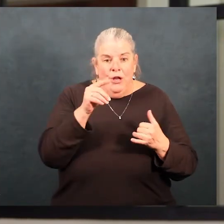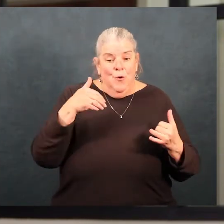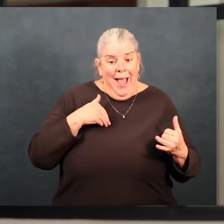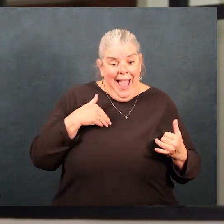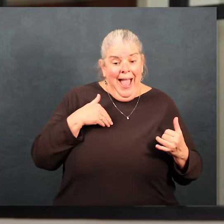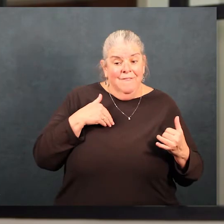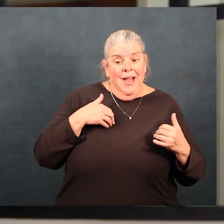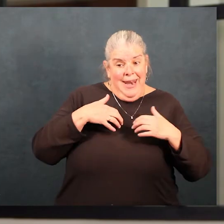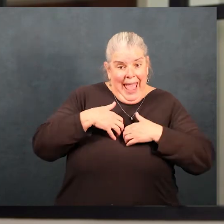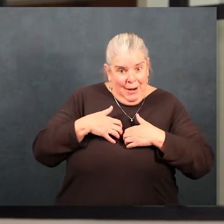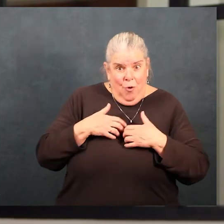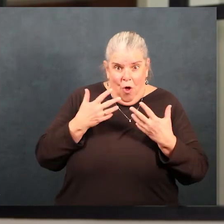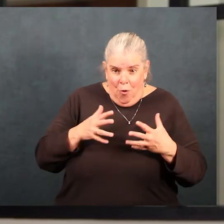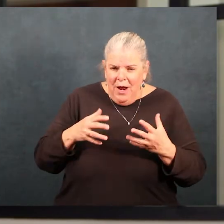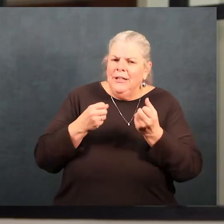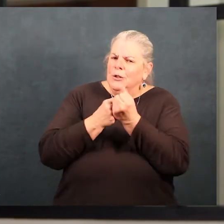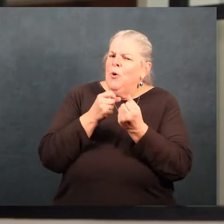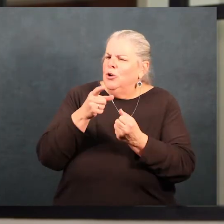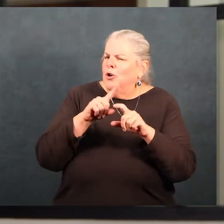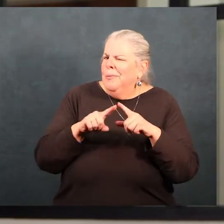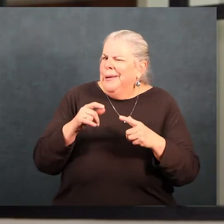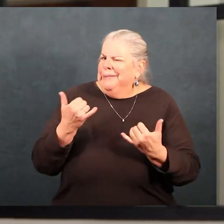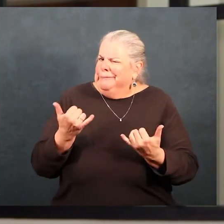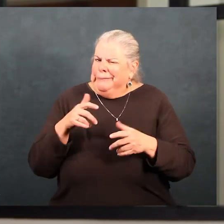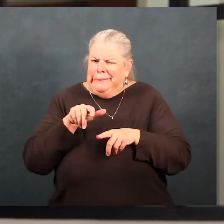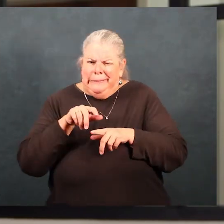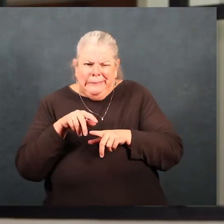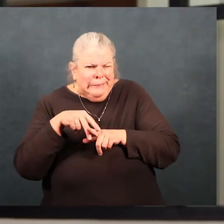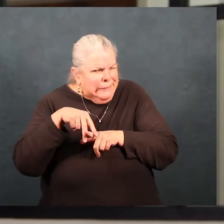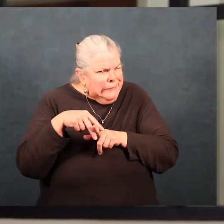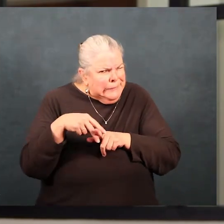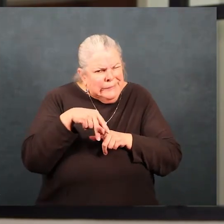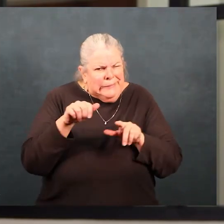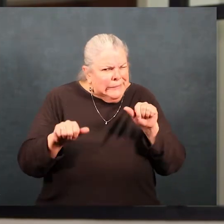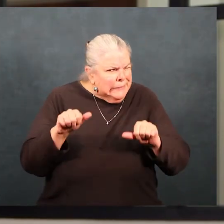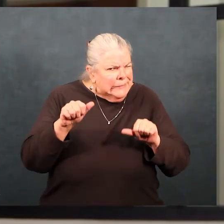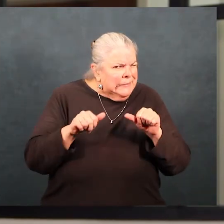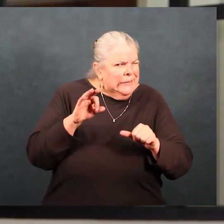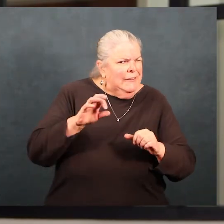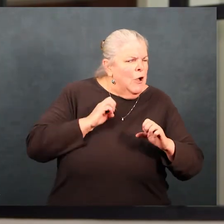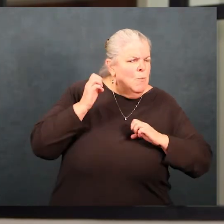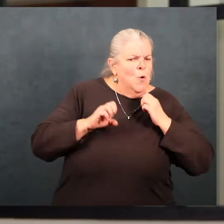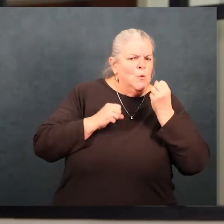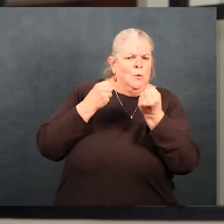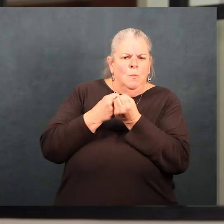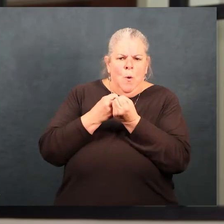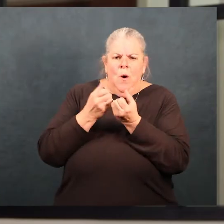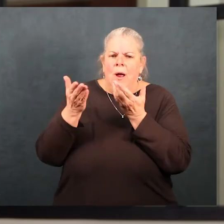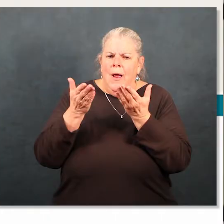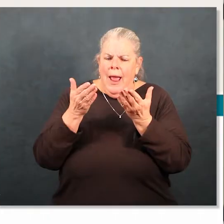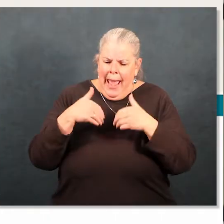but maybe you're not quite sure if it's an emotional support animal or a service animal.